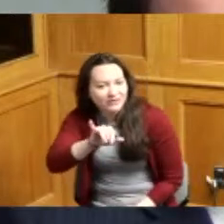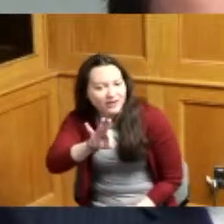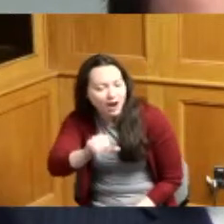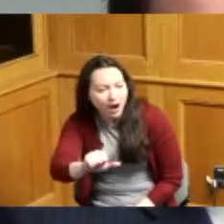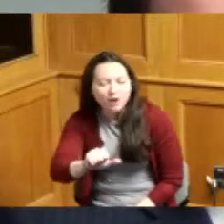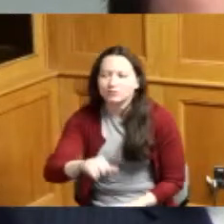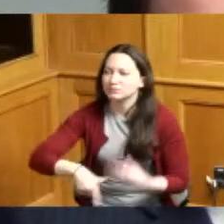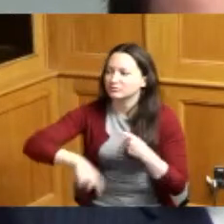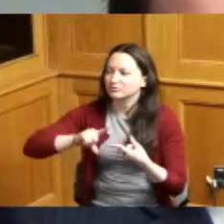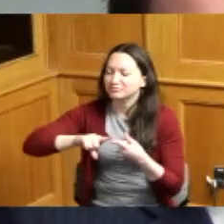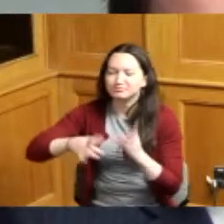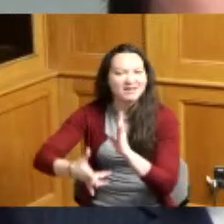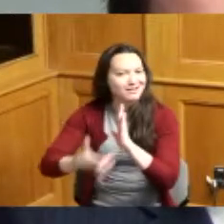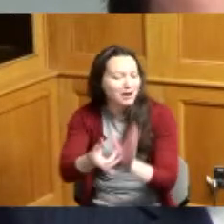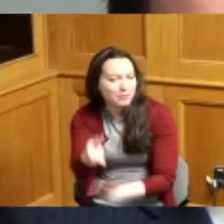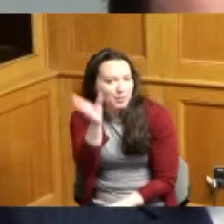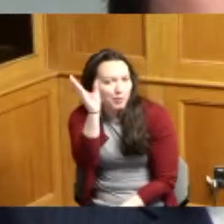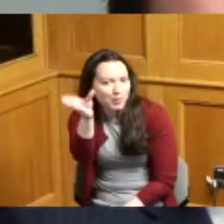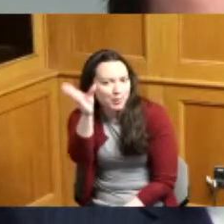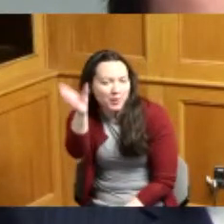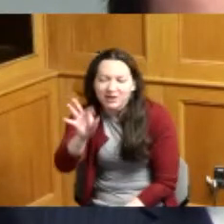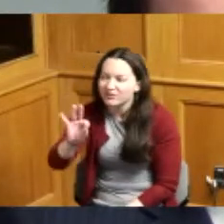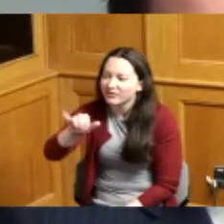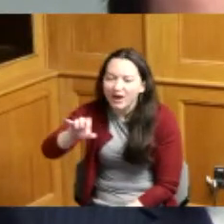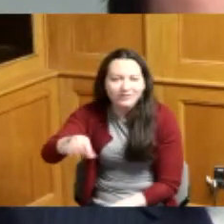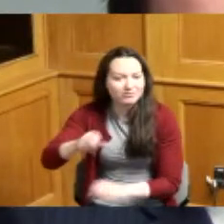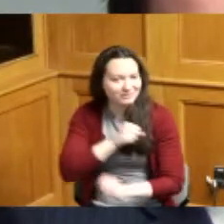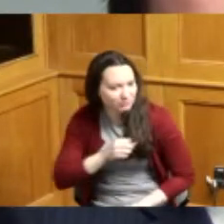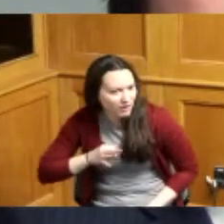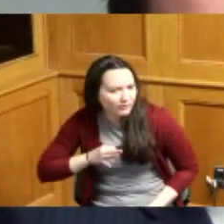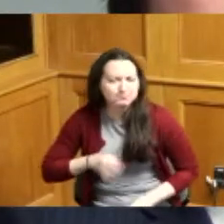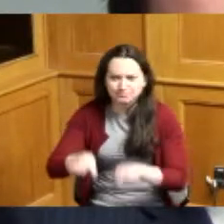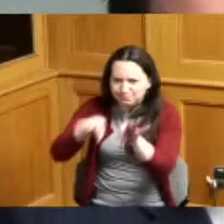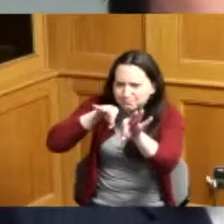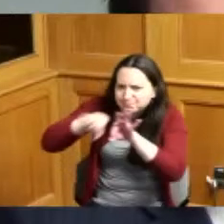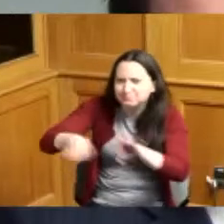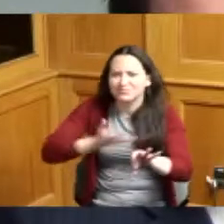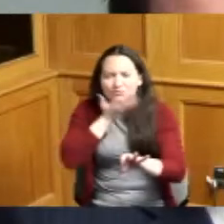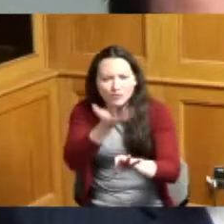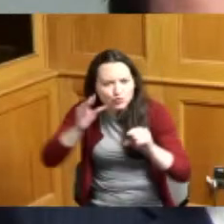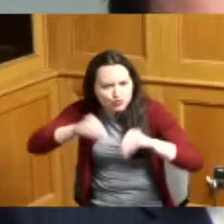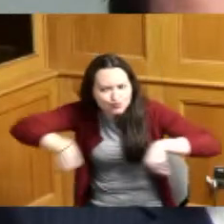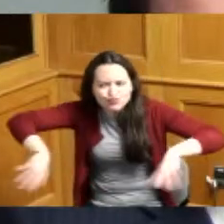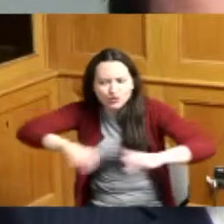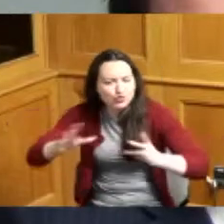technical presentations that have been made by FIFA staff to uh groundskeeping crew at um on our